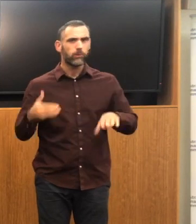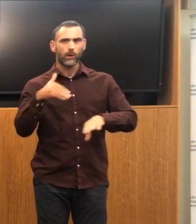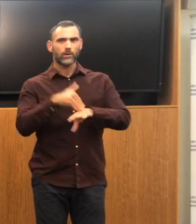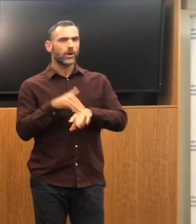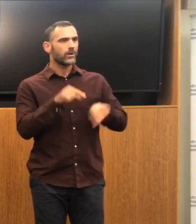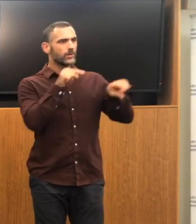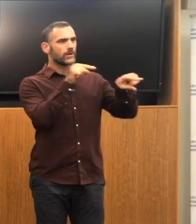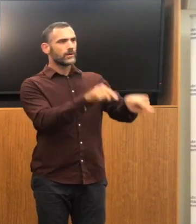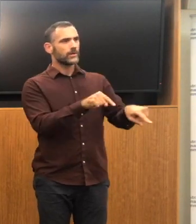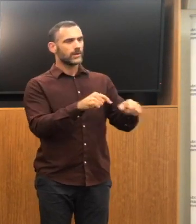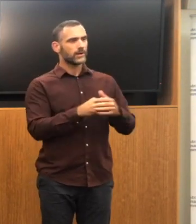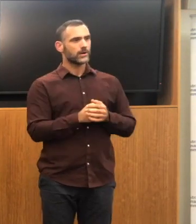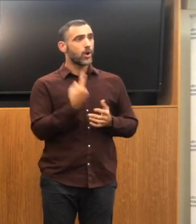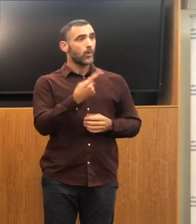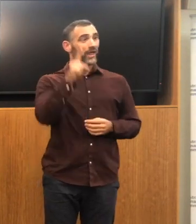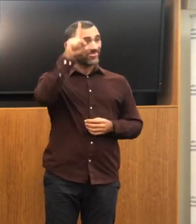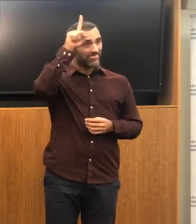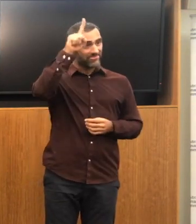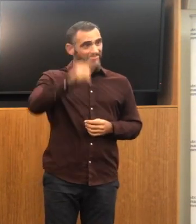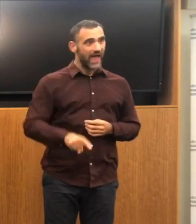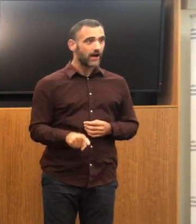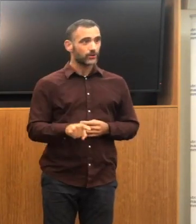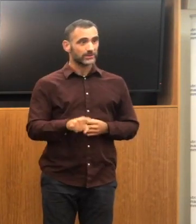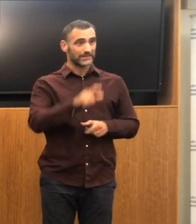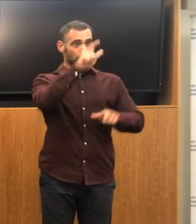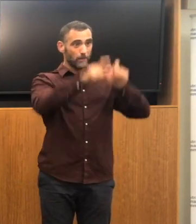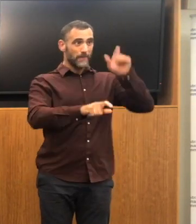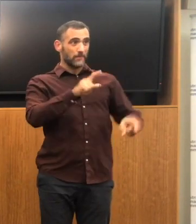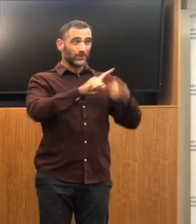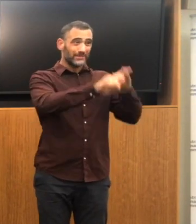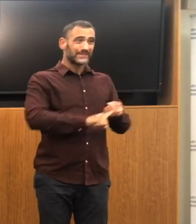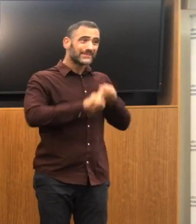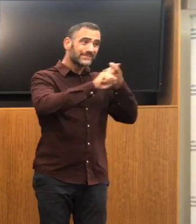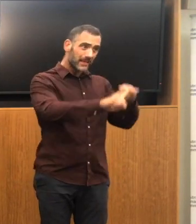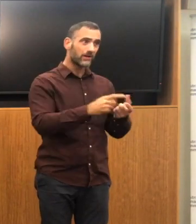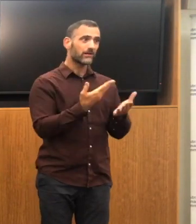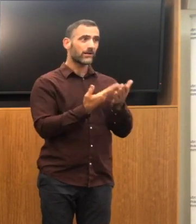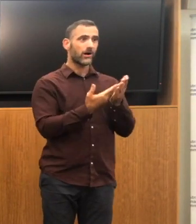I think there are nearly 1000 people still remaining on Nauru and Manus Island.